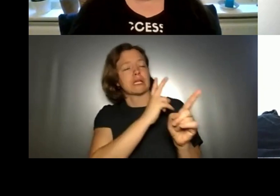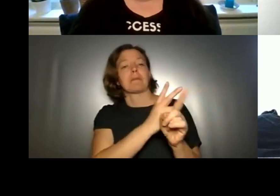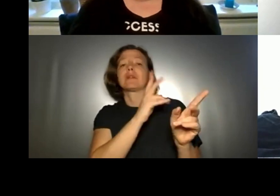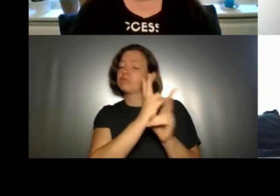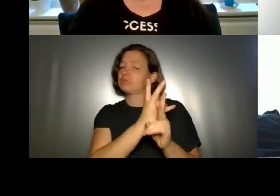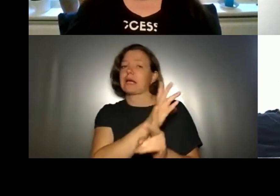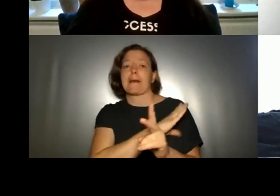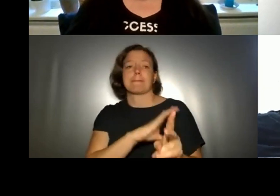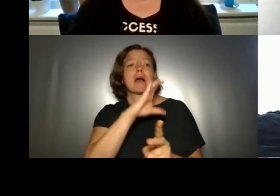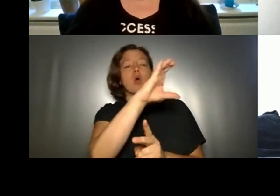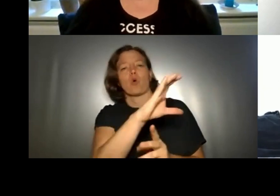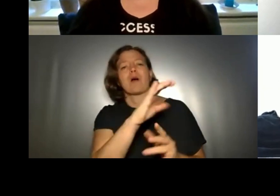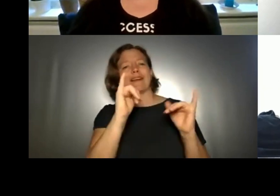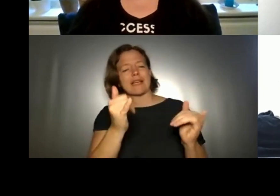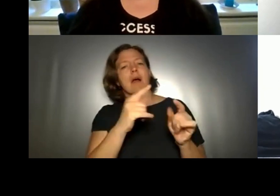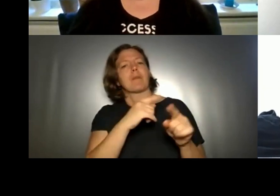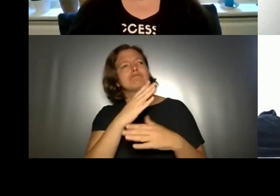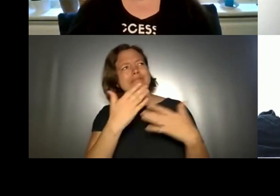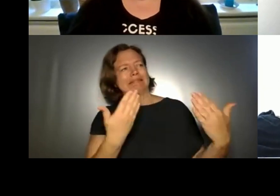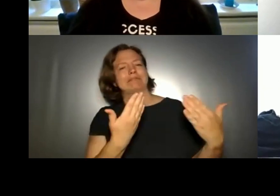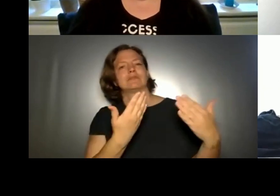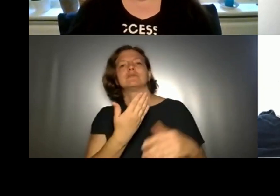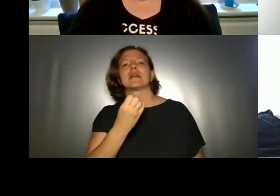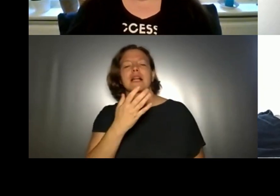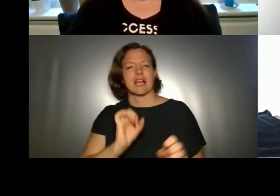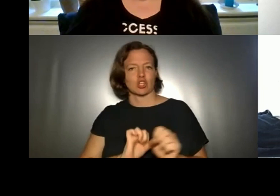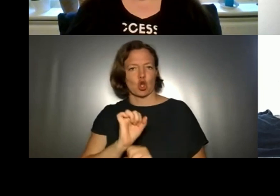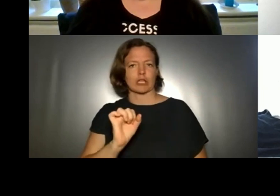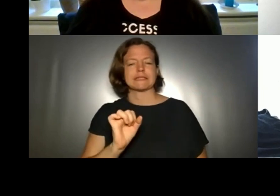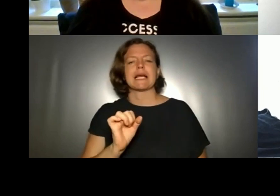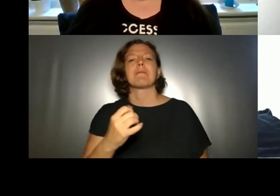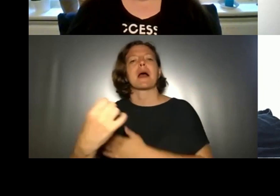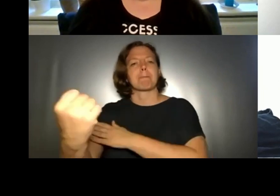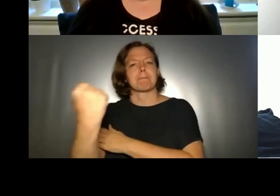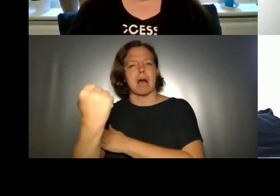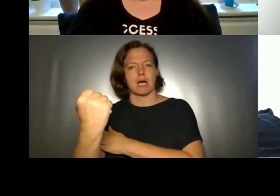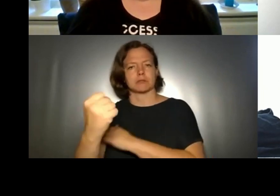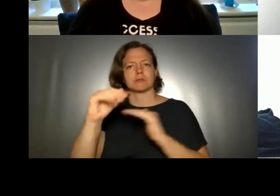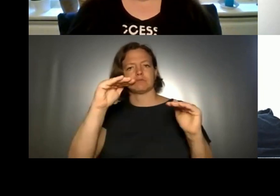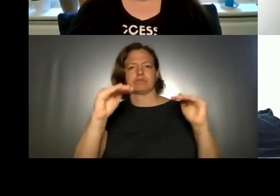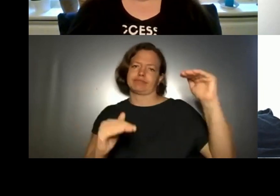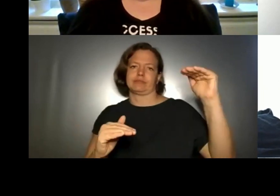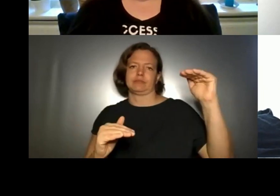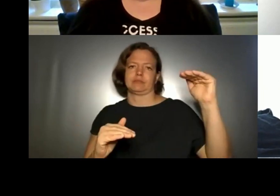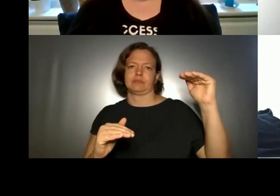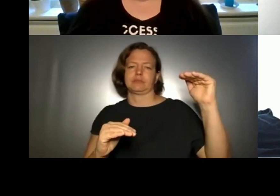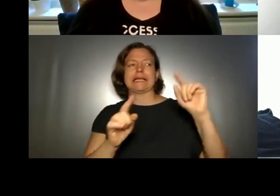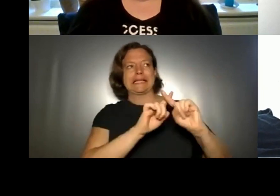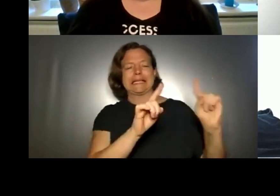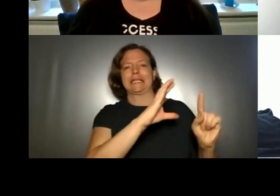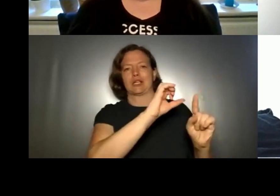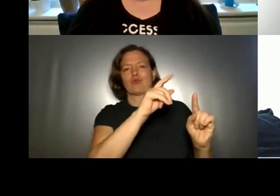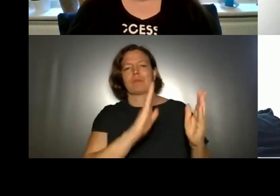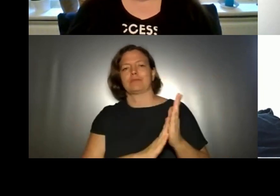it is super important to keep in mind that that creates a power imbalance.